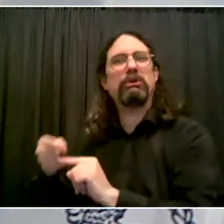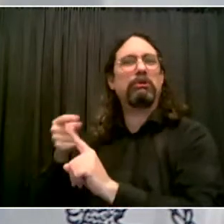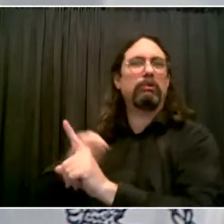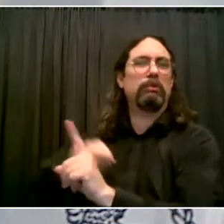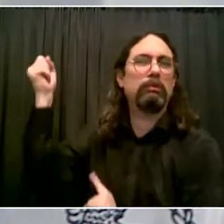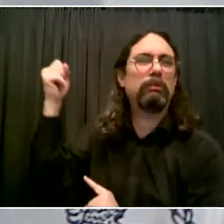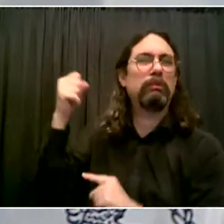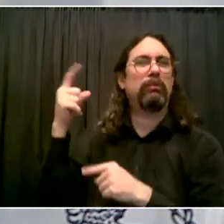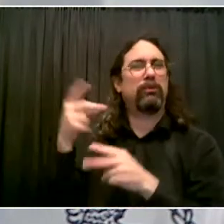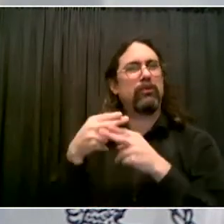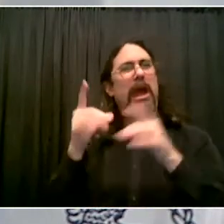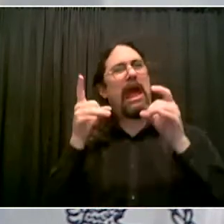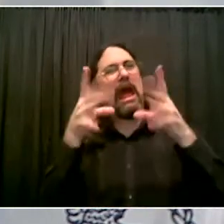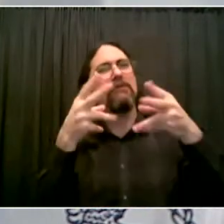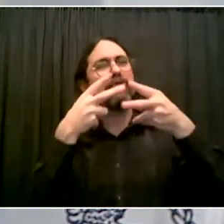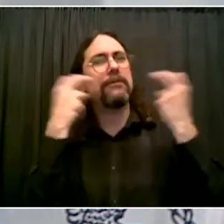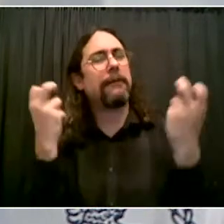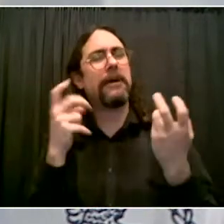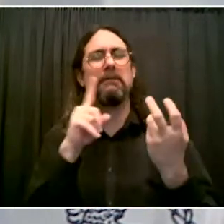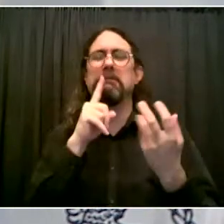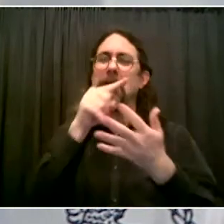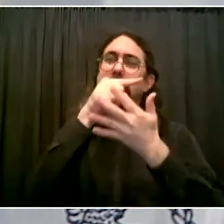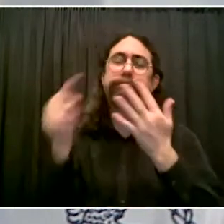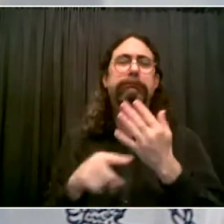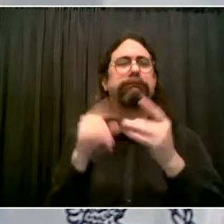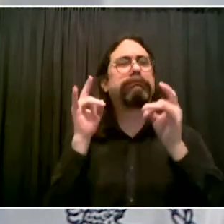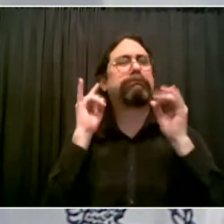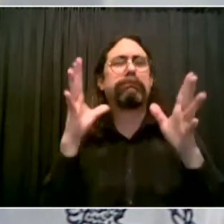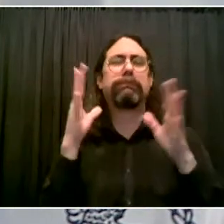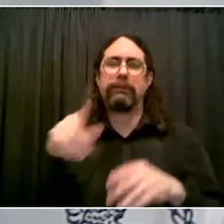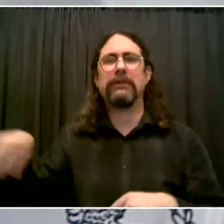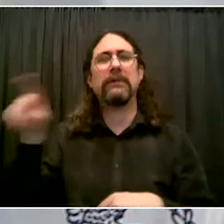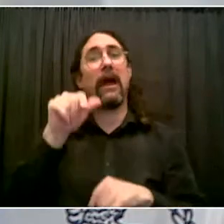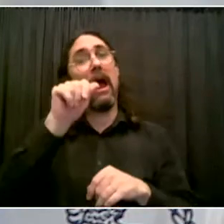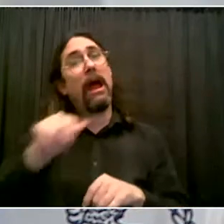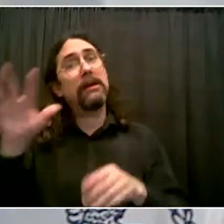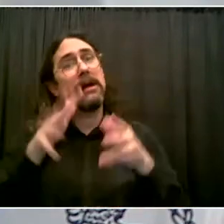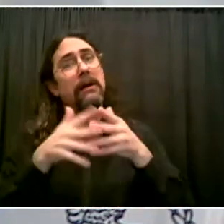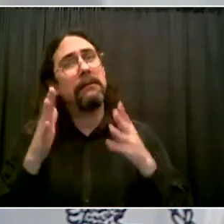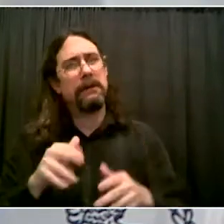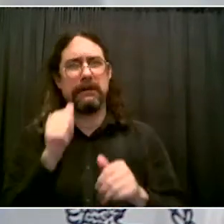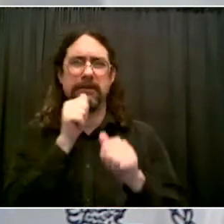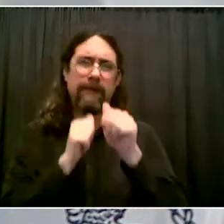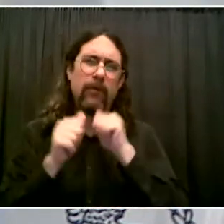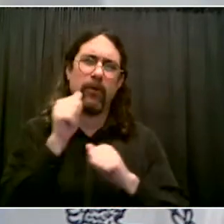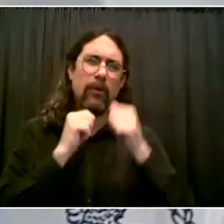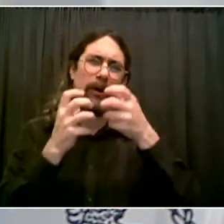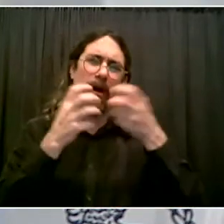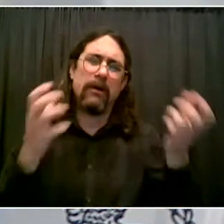HORRIBLE HATE CRIMES AND DISGUSUSNGTINGTI DISPLAYS OF VIOLENCE. WE HAVE TO BAND